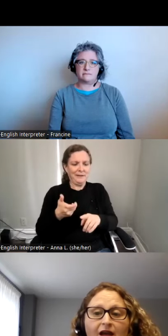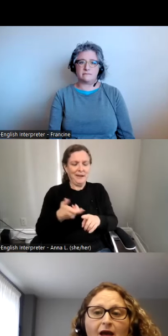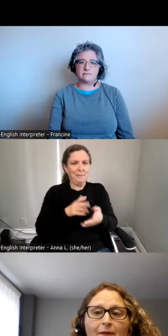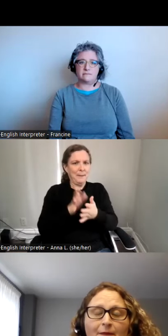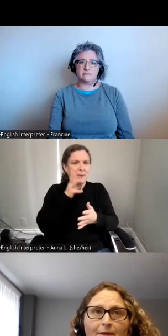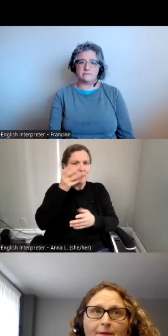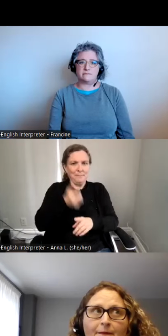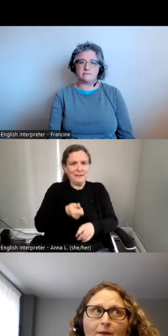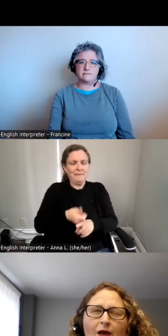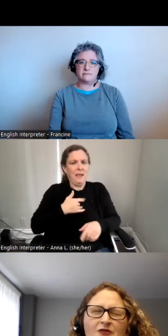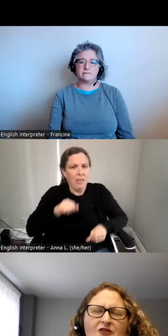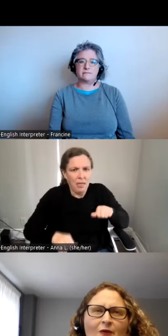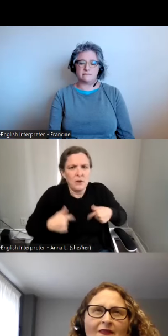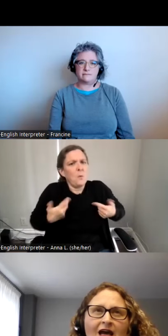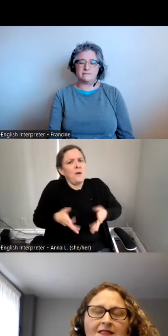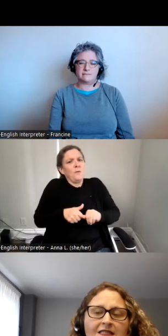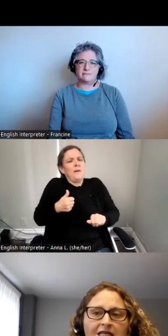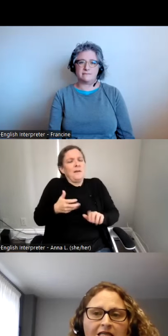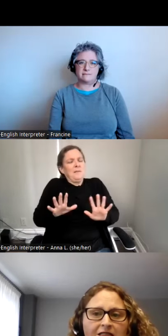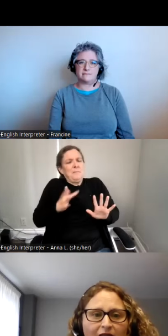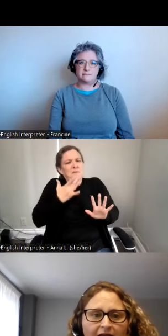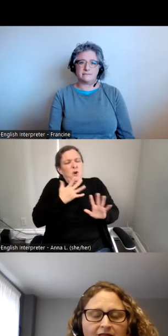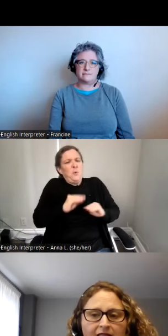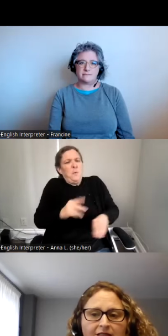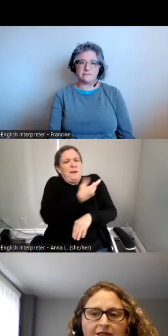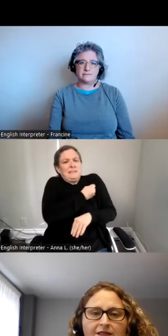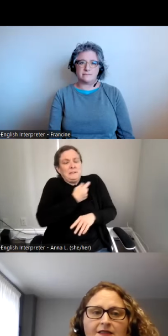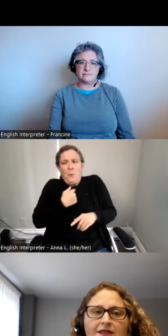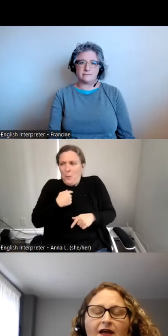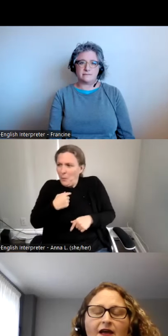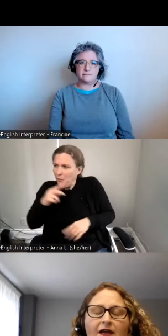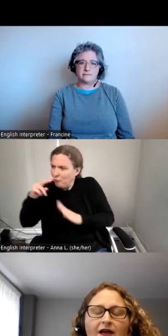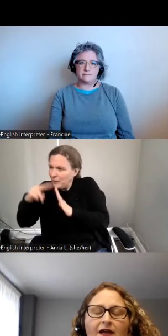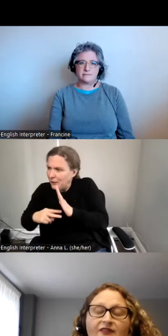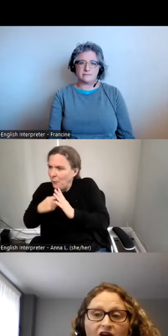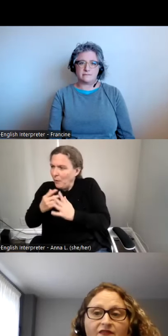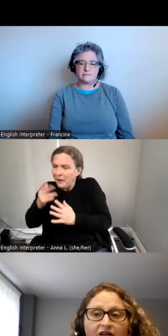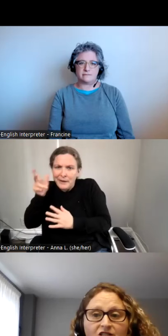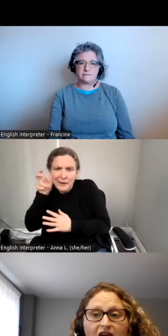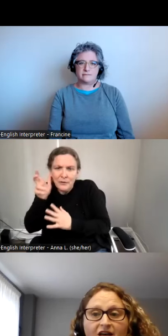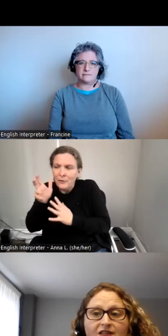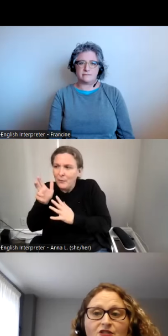piece. You want your child to be able to have the option to have children when they grow